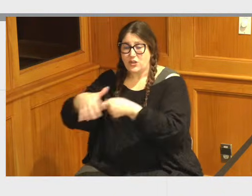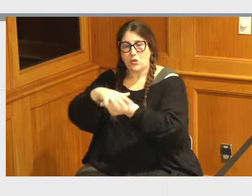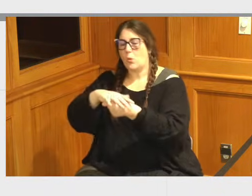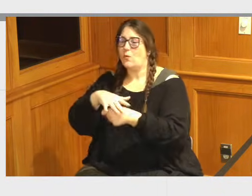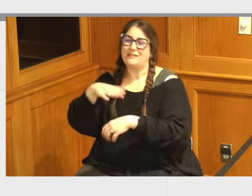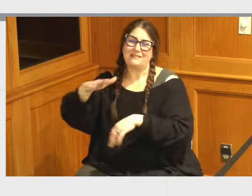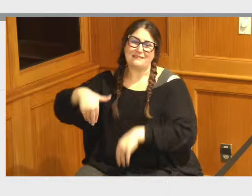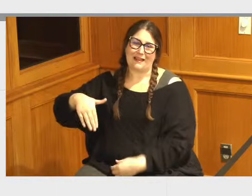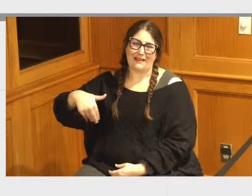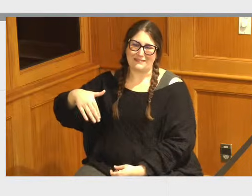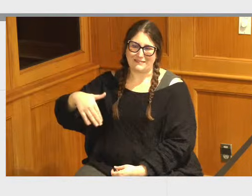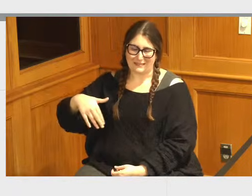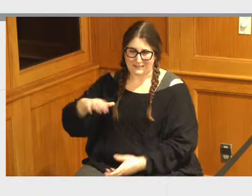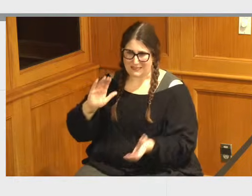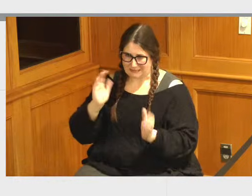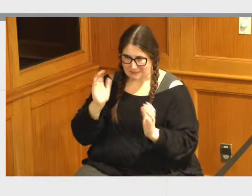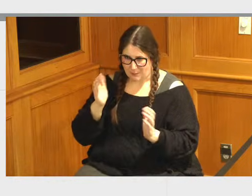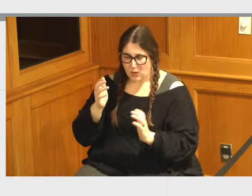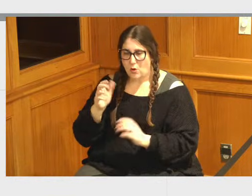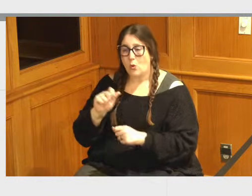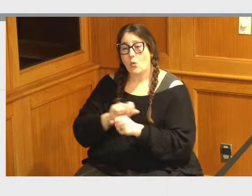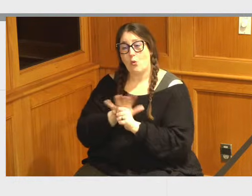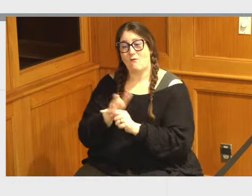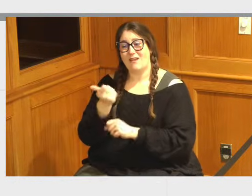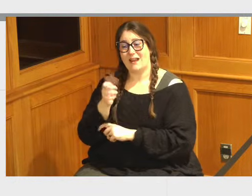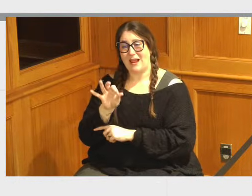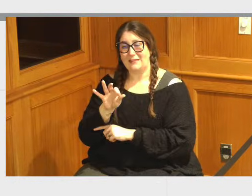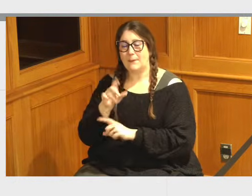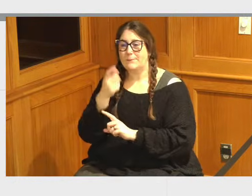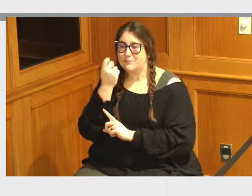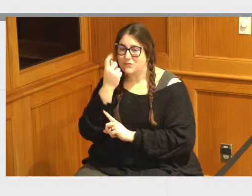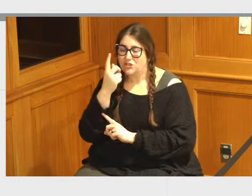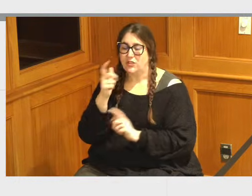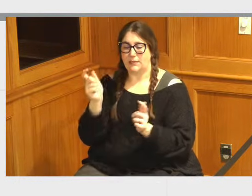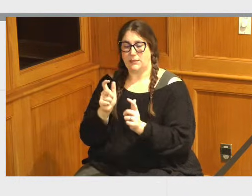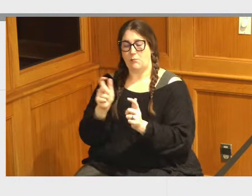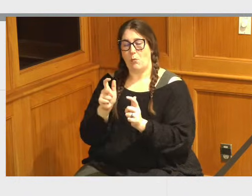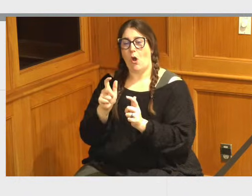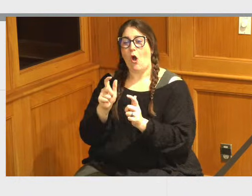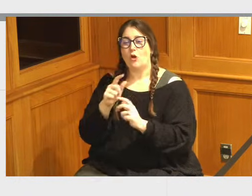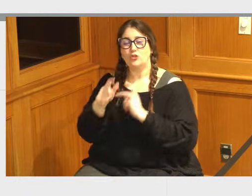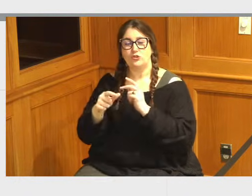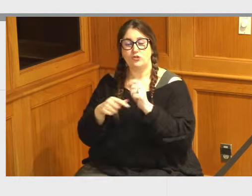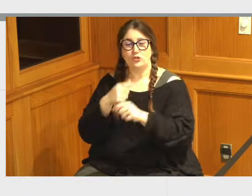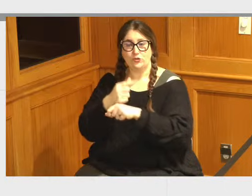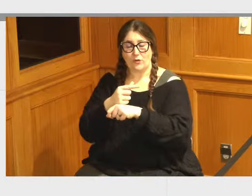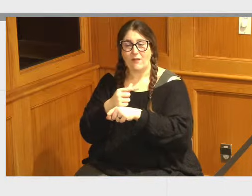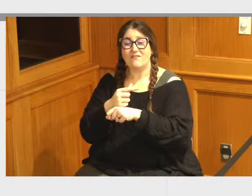similar also to when we talk CO 19 because small geographic sizes, we try really hard to to mask